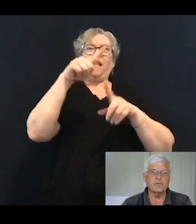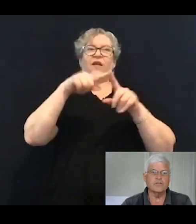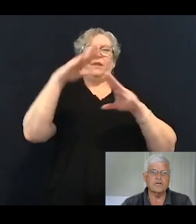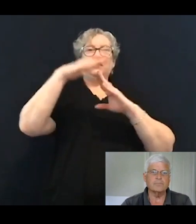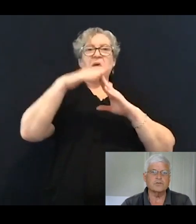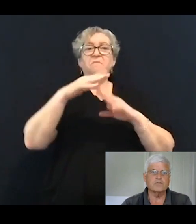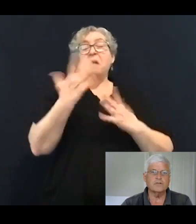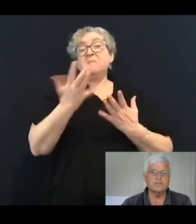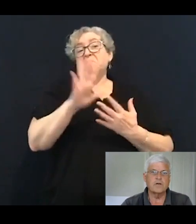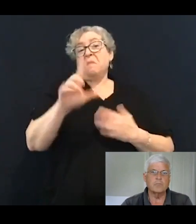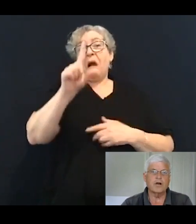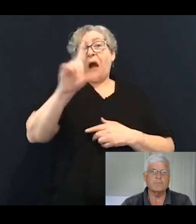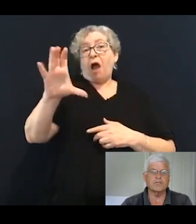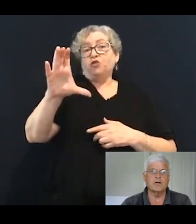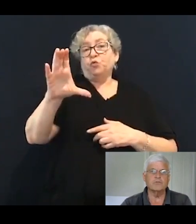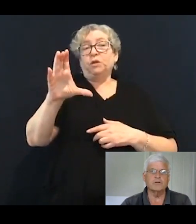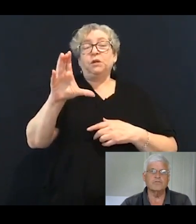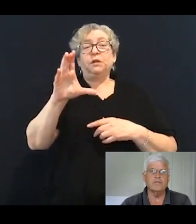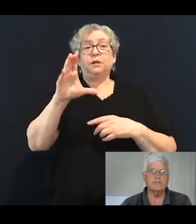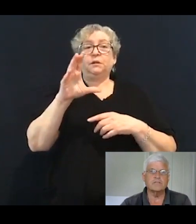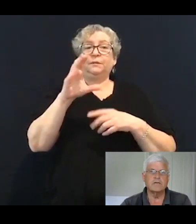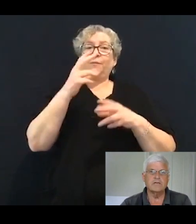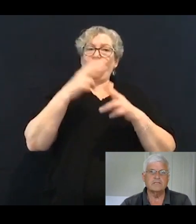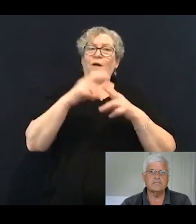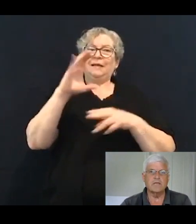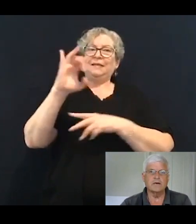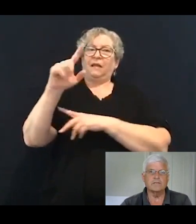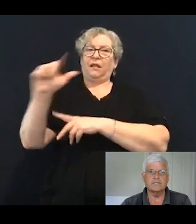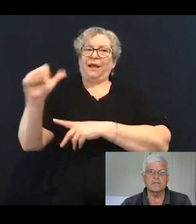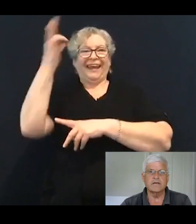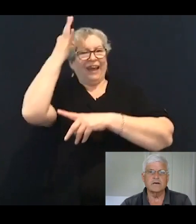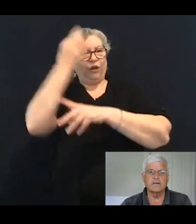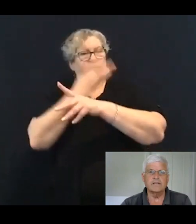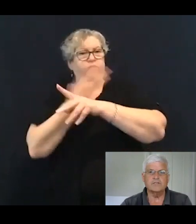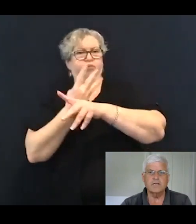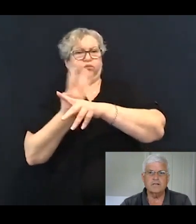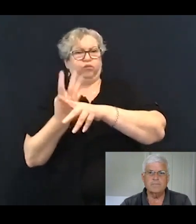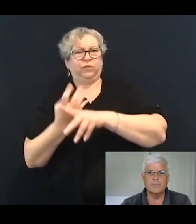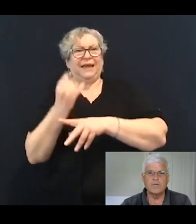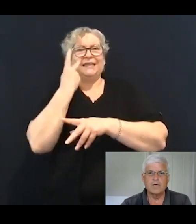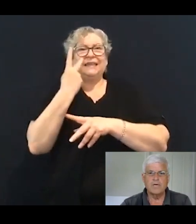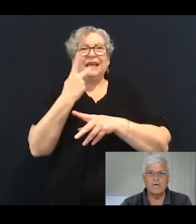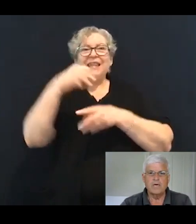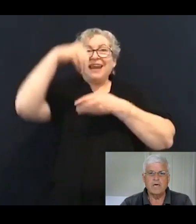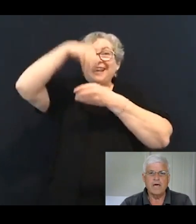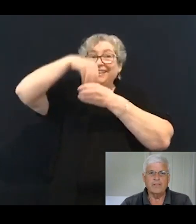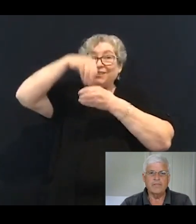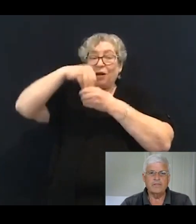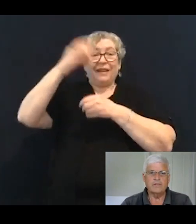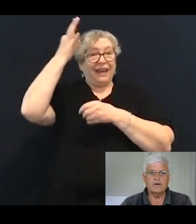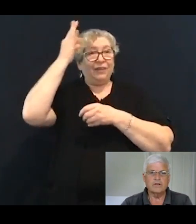perhaps a hundred of these cilia on each cell. And then there are inner hair cells